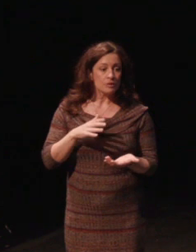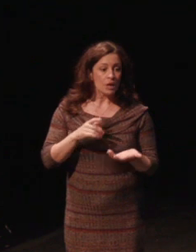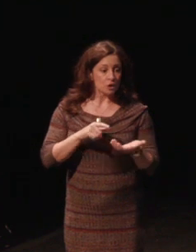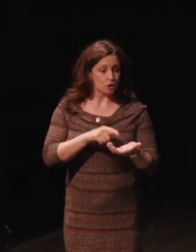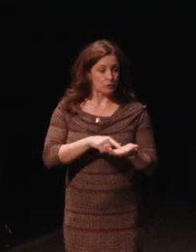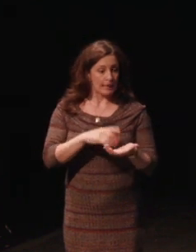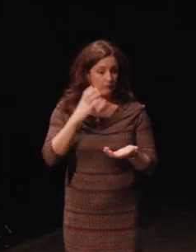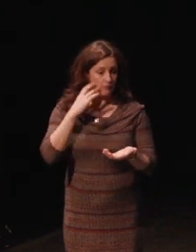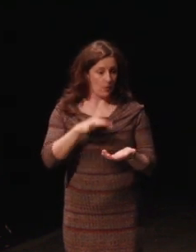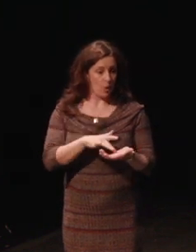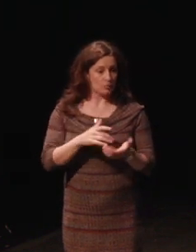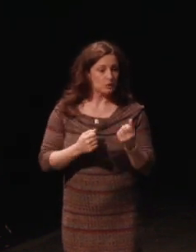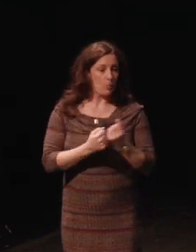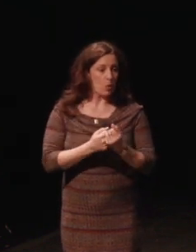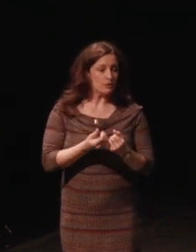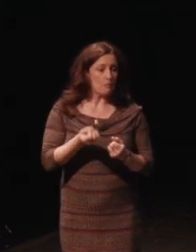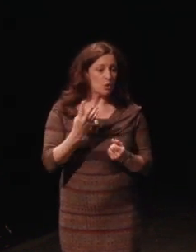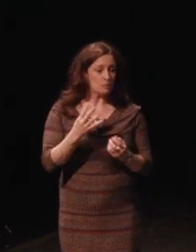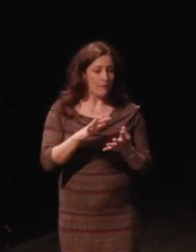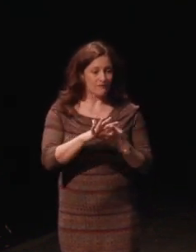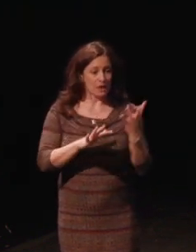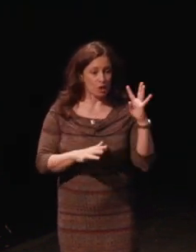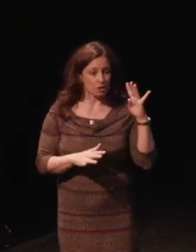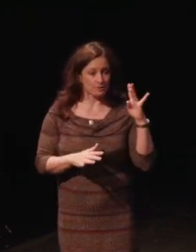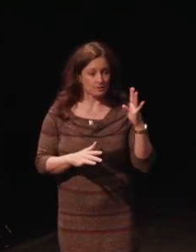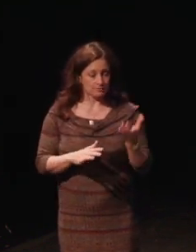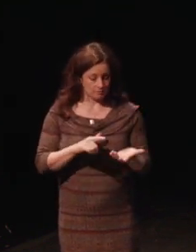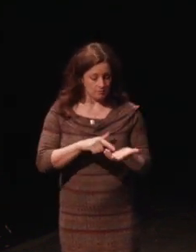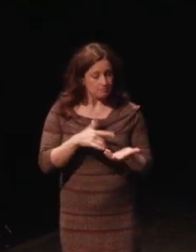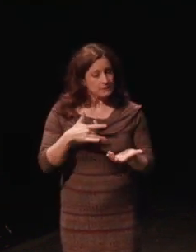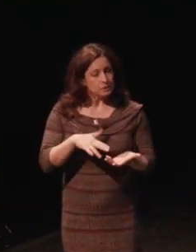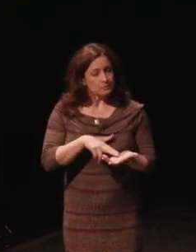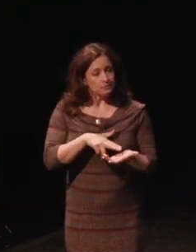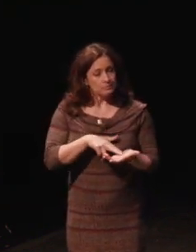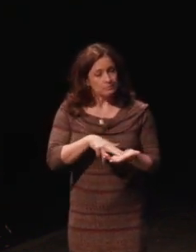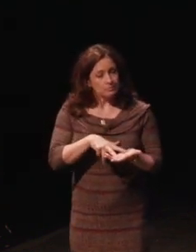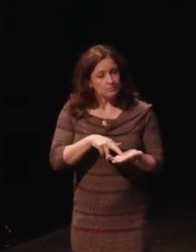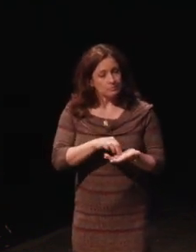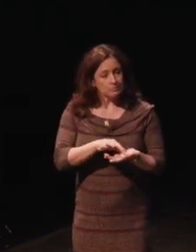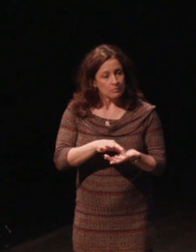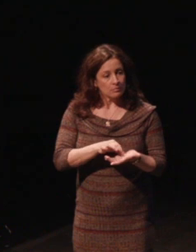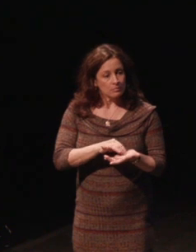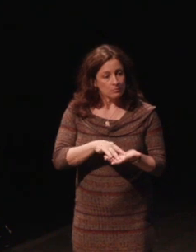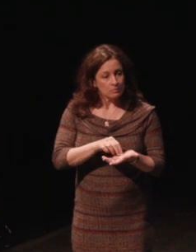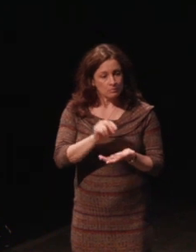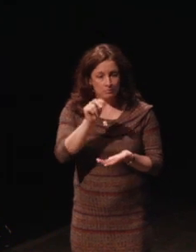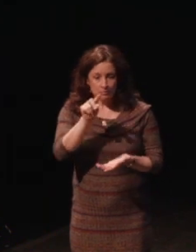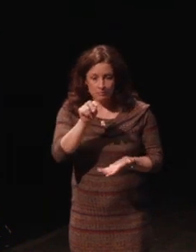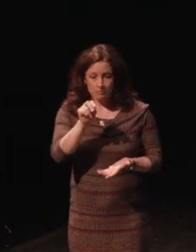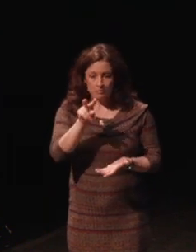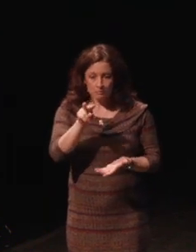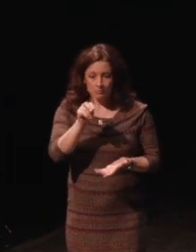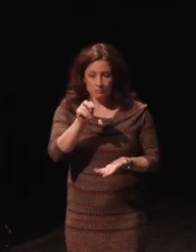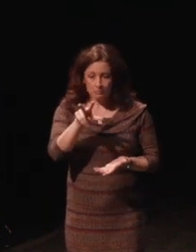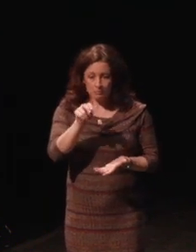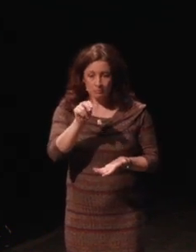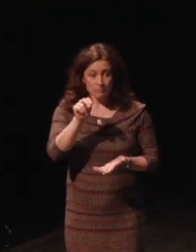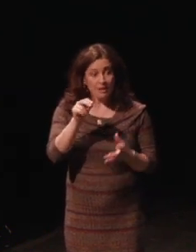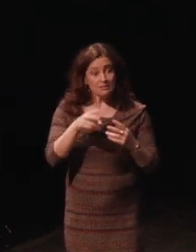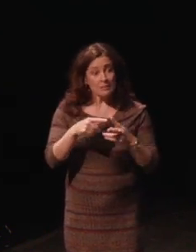and the screen readers that are there often use this. There's lots of two and three finger and now even four finger gestures.